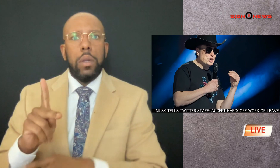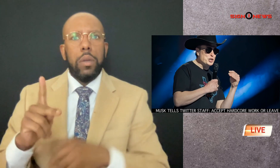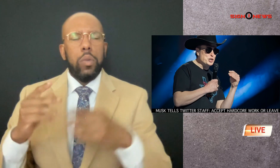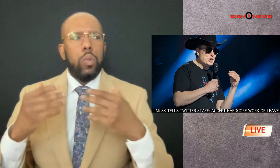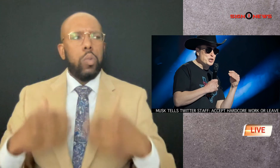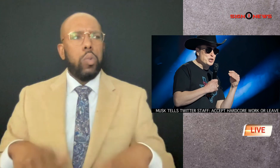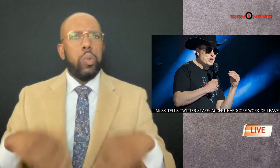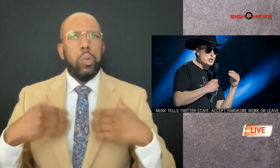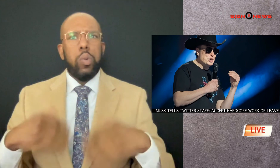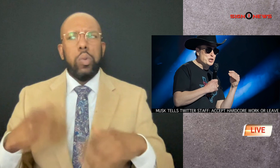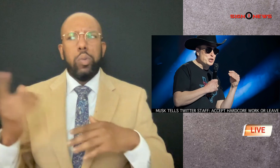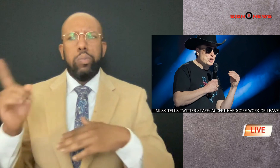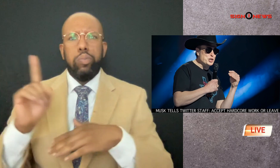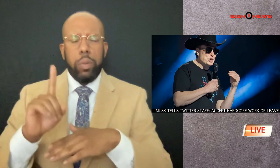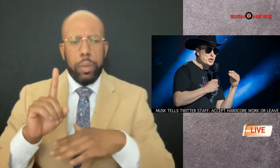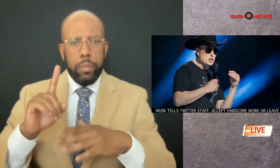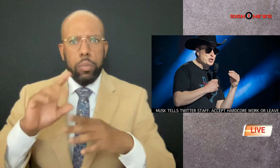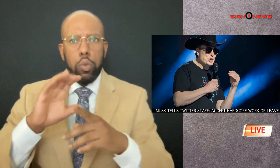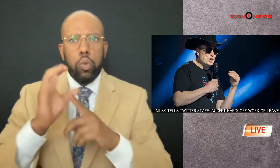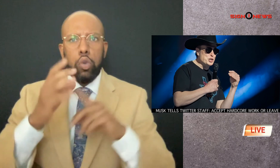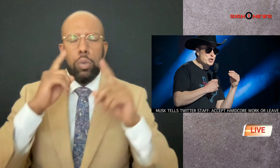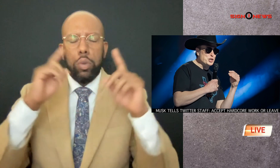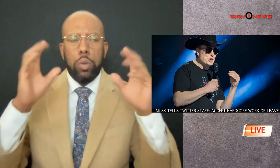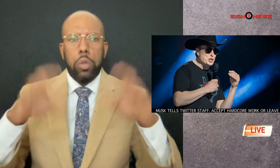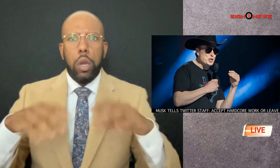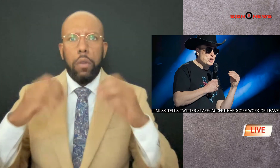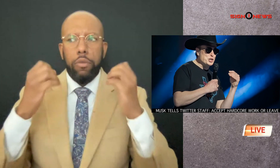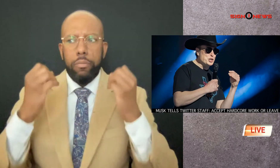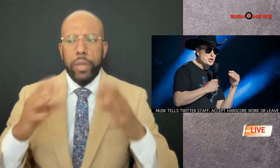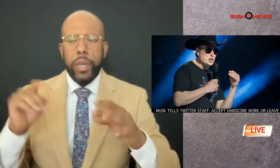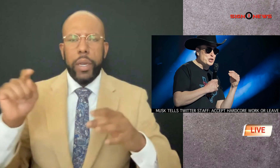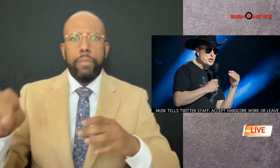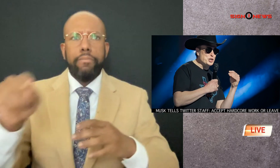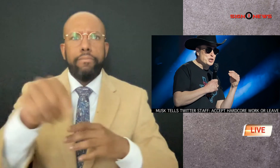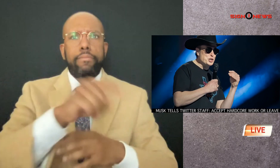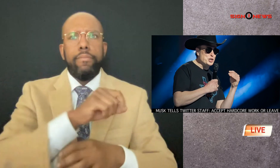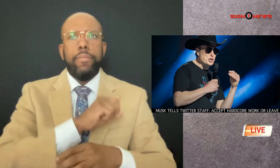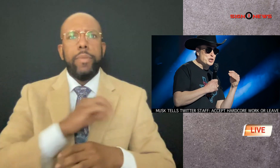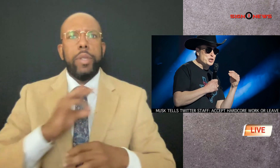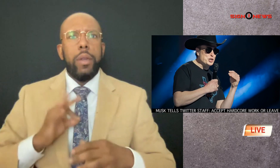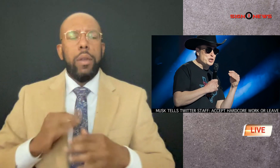To say new Twitter. CEO Elon Musk is a culture shock for the staff.